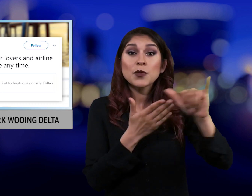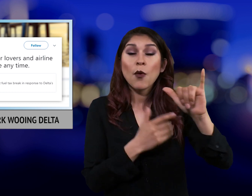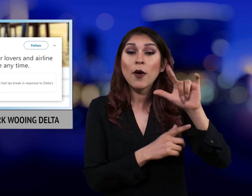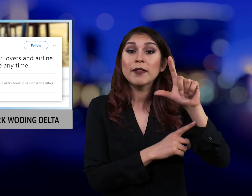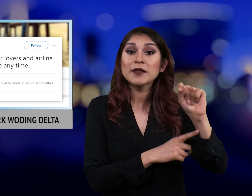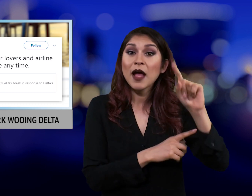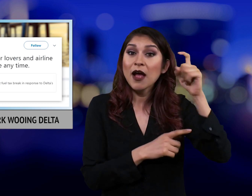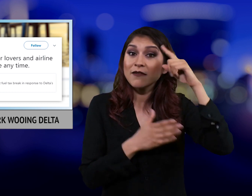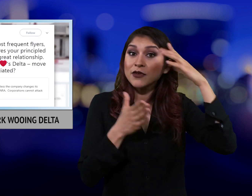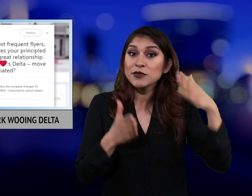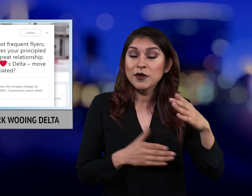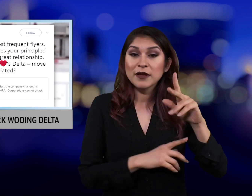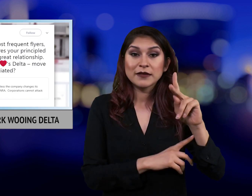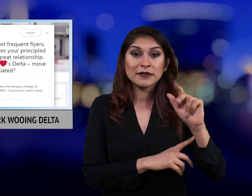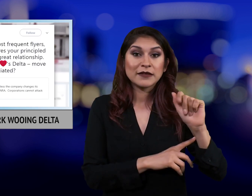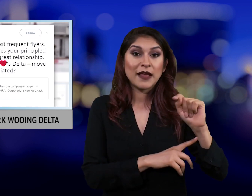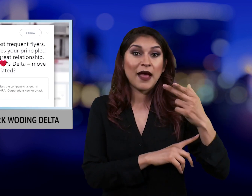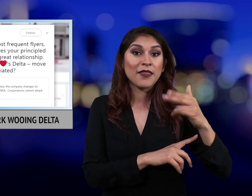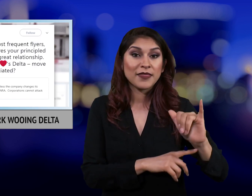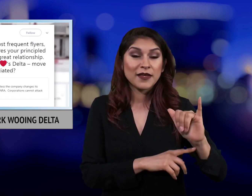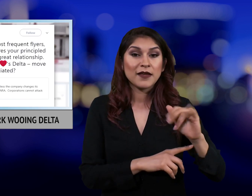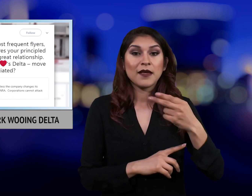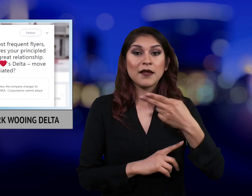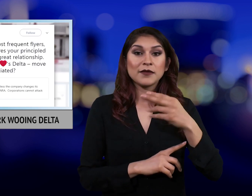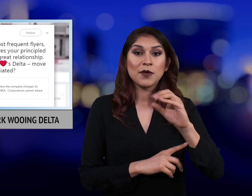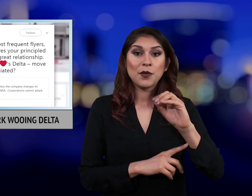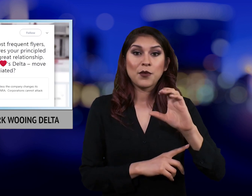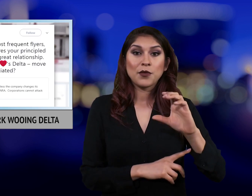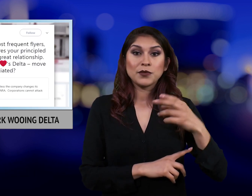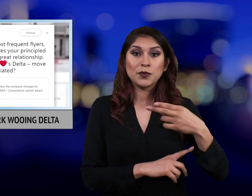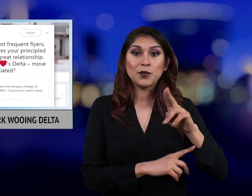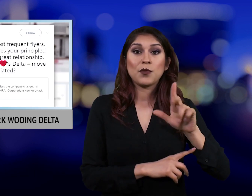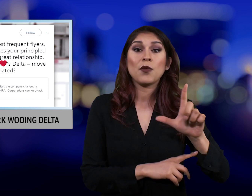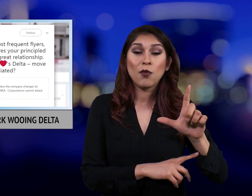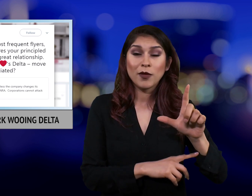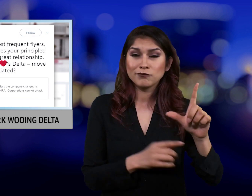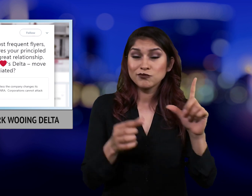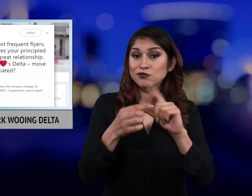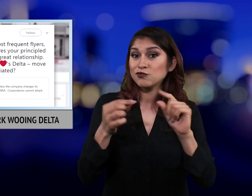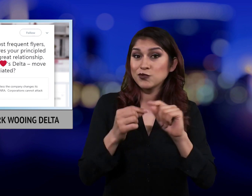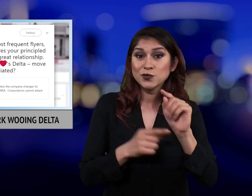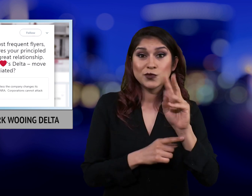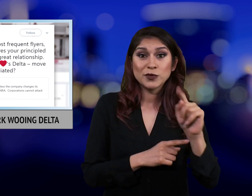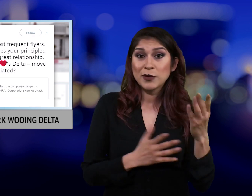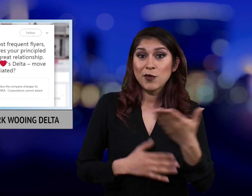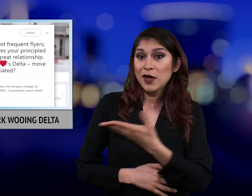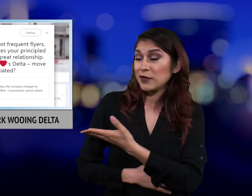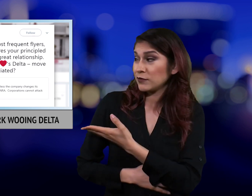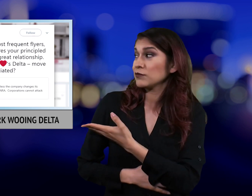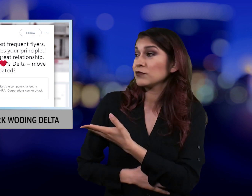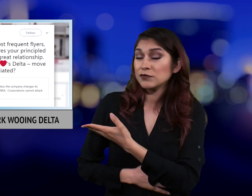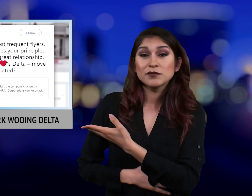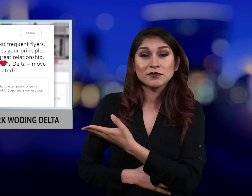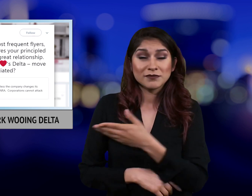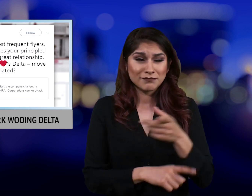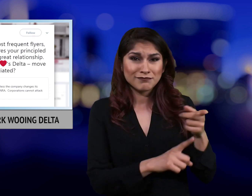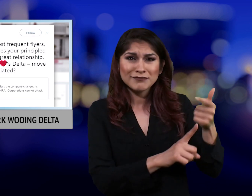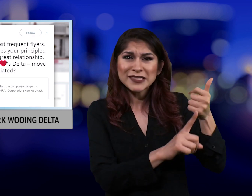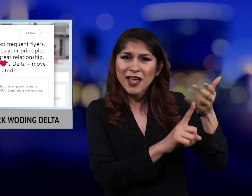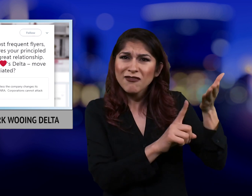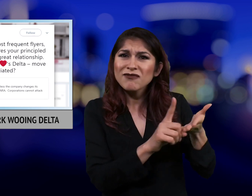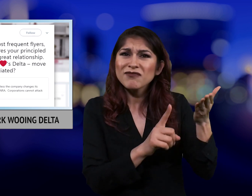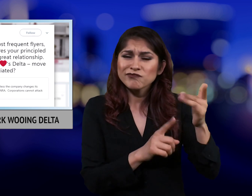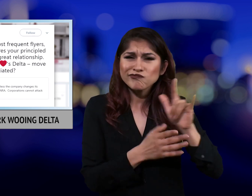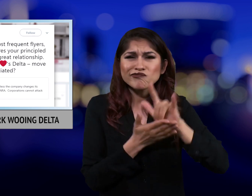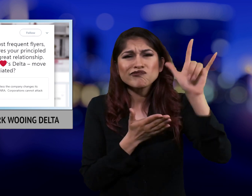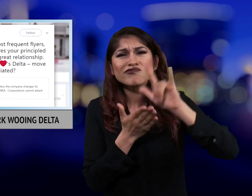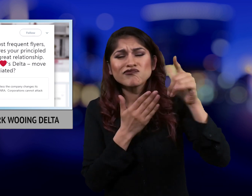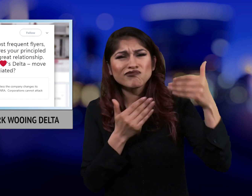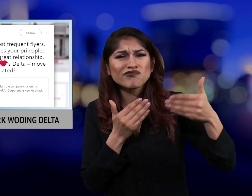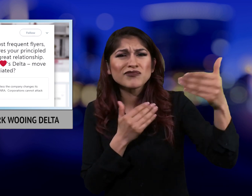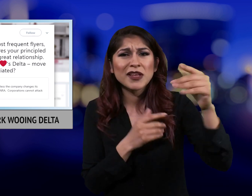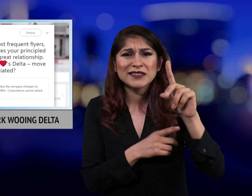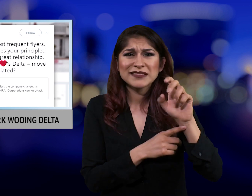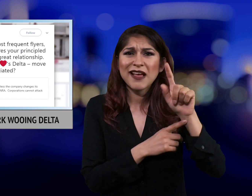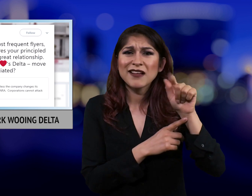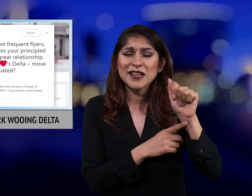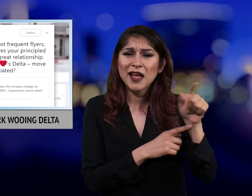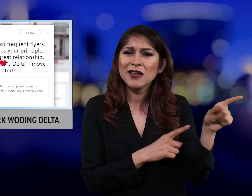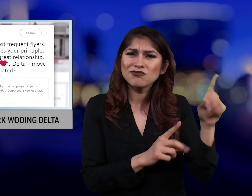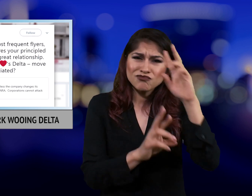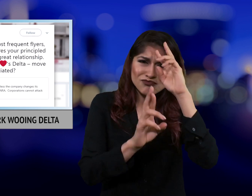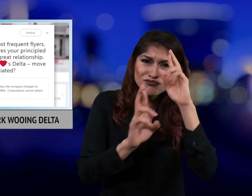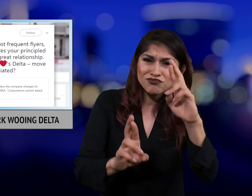New York Lt. Governor Kathy Hochul tweeted: "Delta, as one of your most frequent flyers,